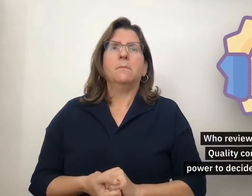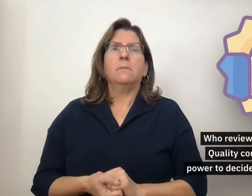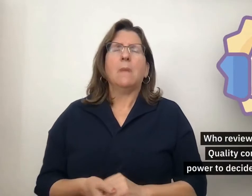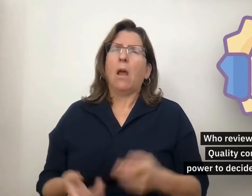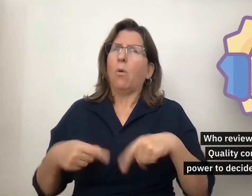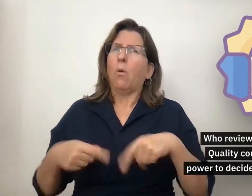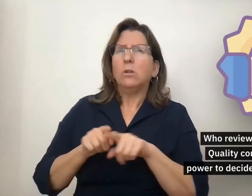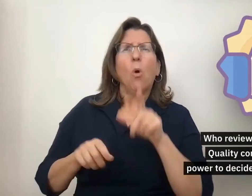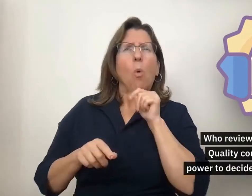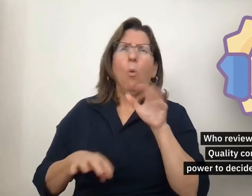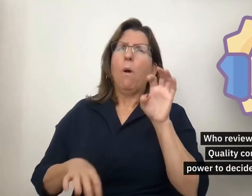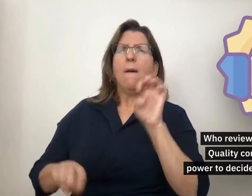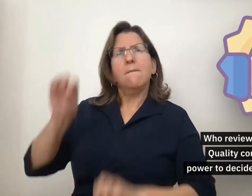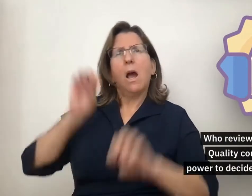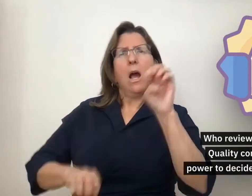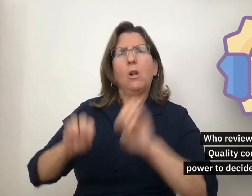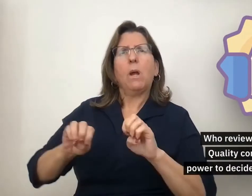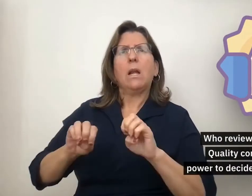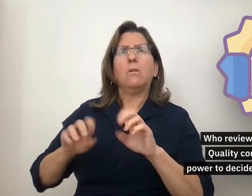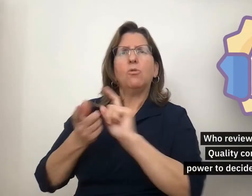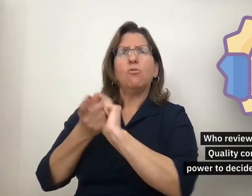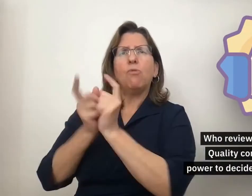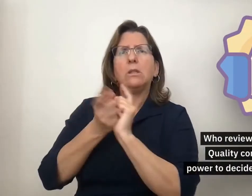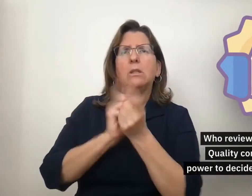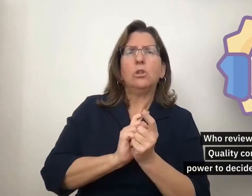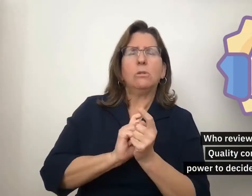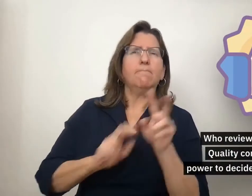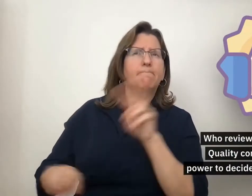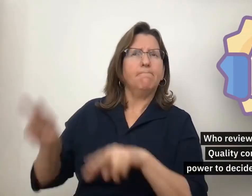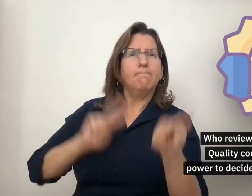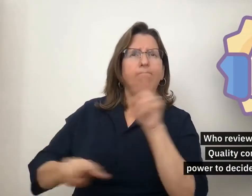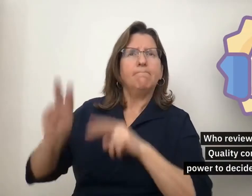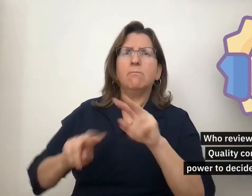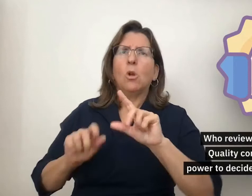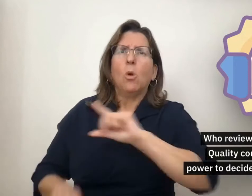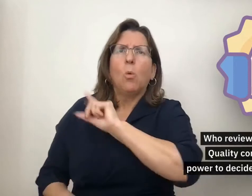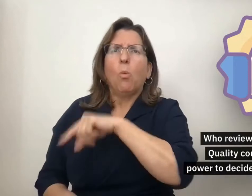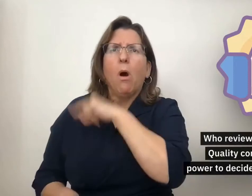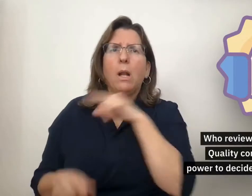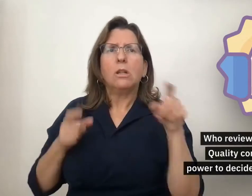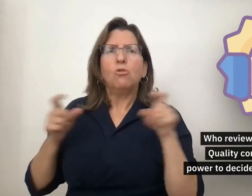Here’s another consideration - who is qualified to evaluate the quality of the translation?